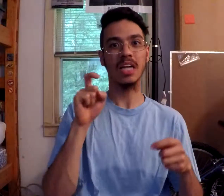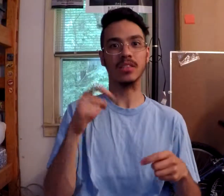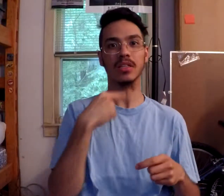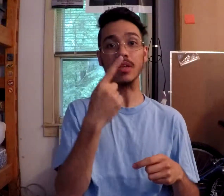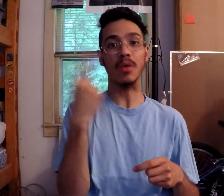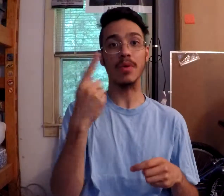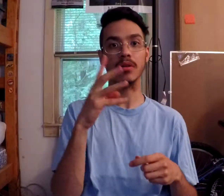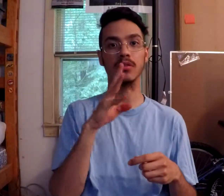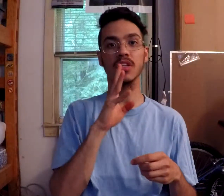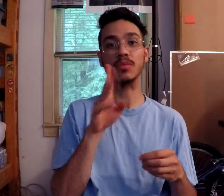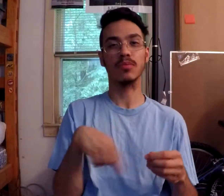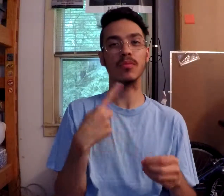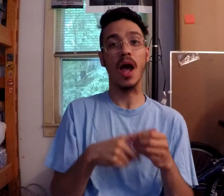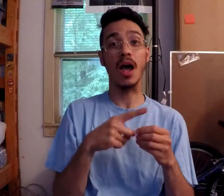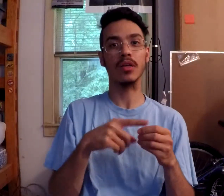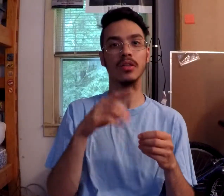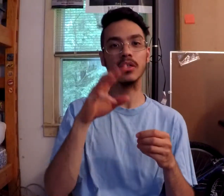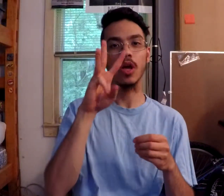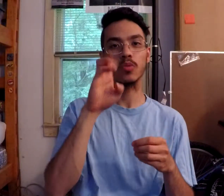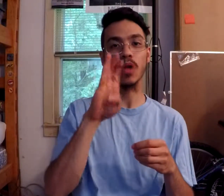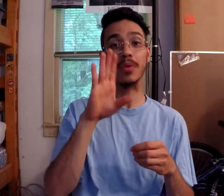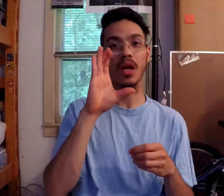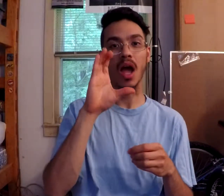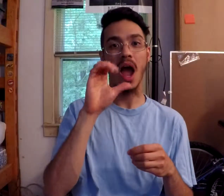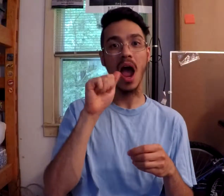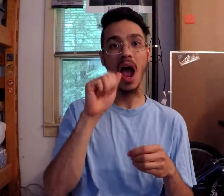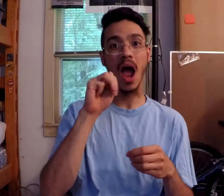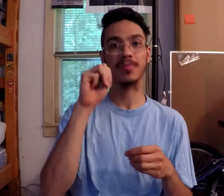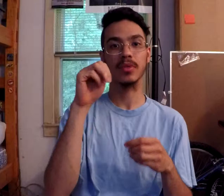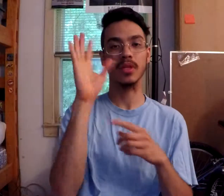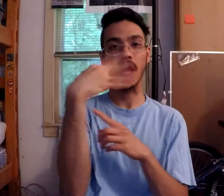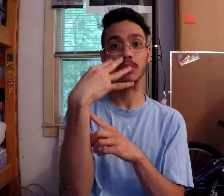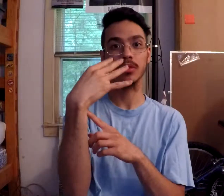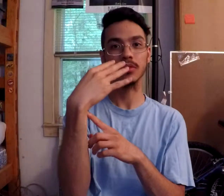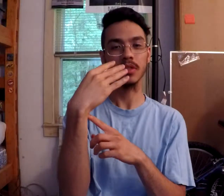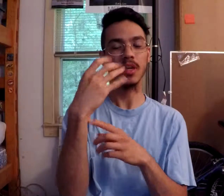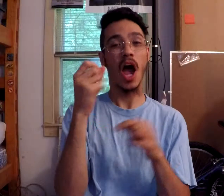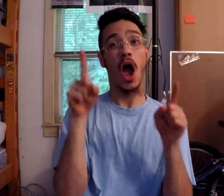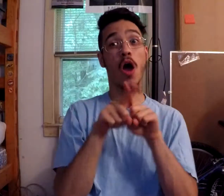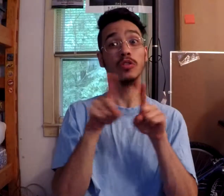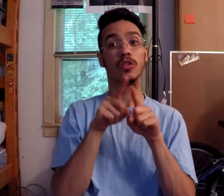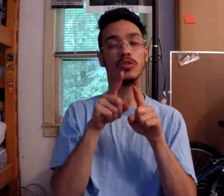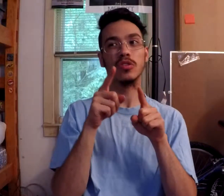I need to tell you something to talk about the webcam (also the camera). Also,...